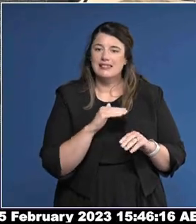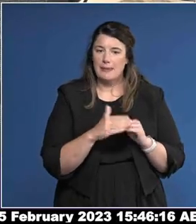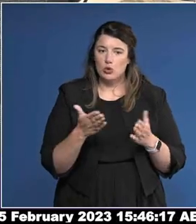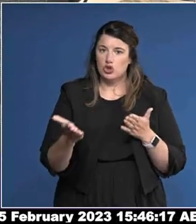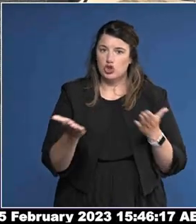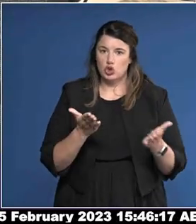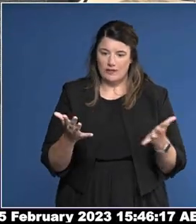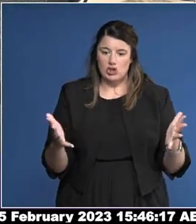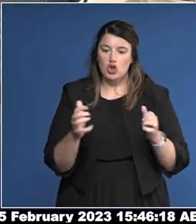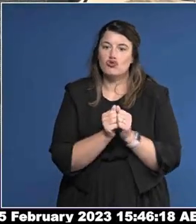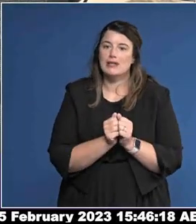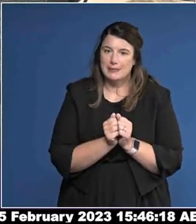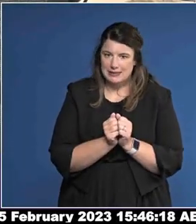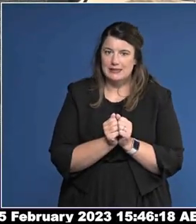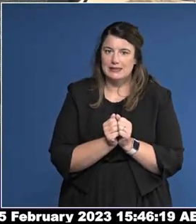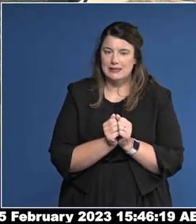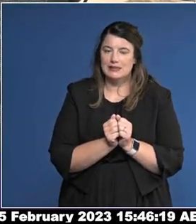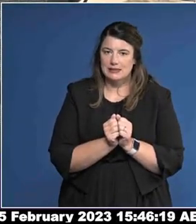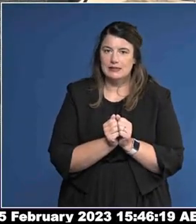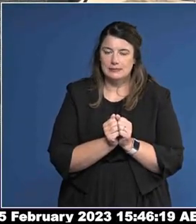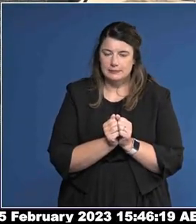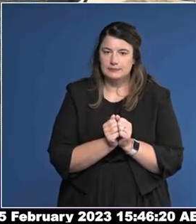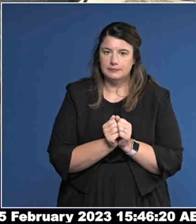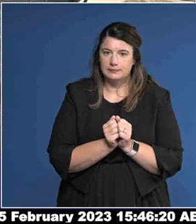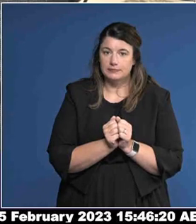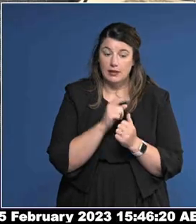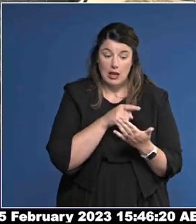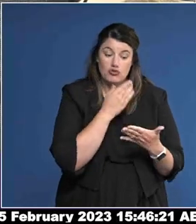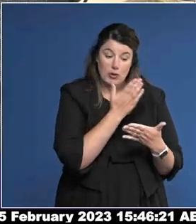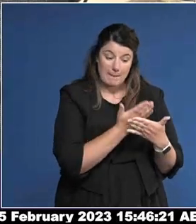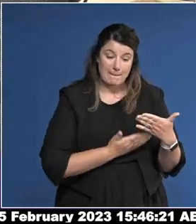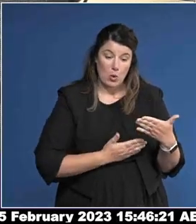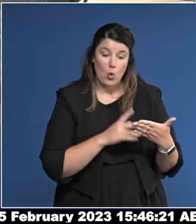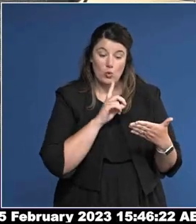And the own-motion report says at page 61: